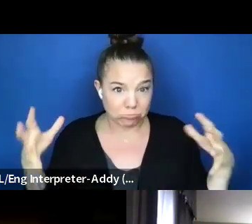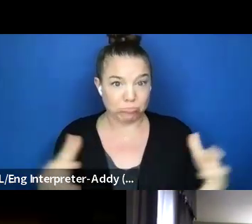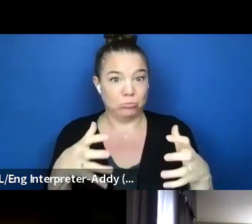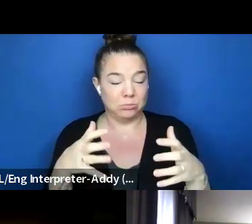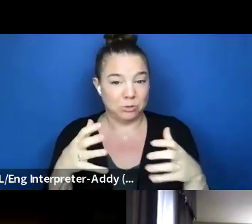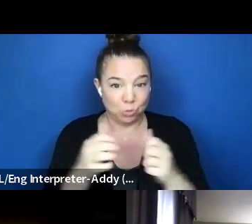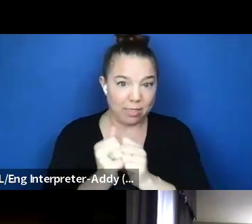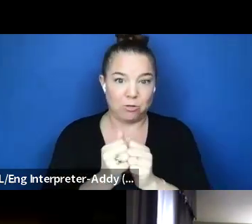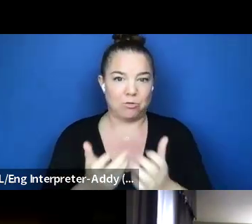Adeleigh Belyeu: Hmm.